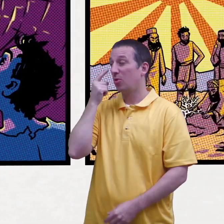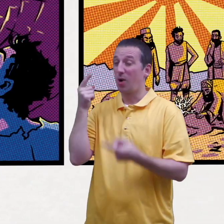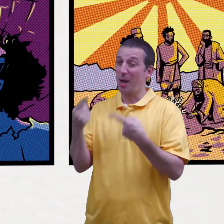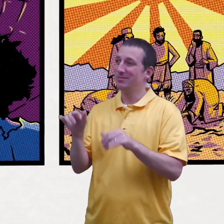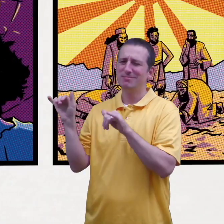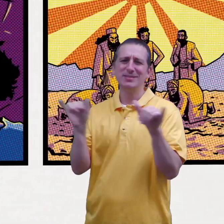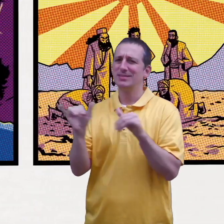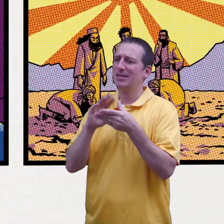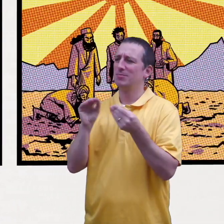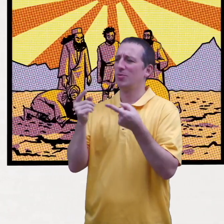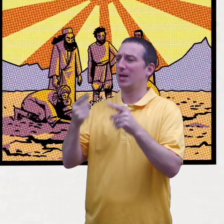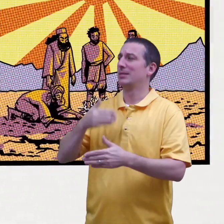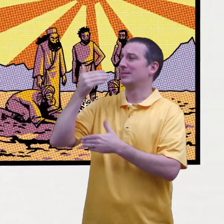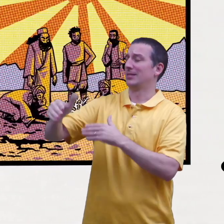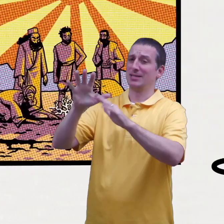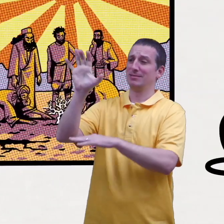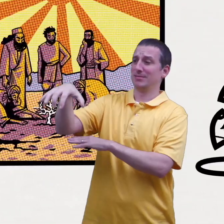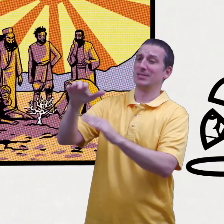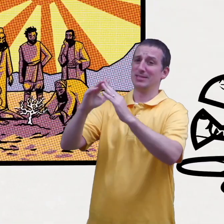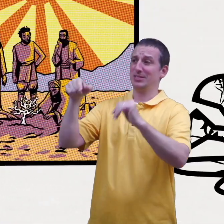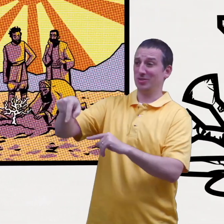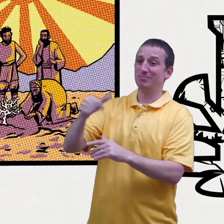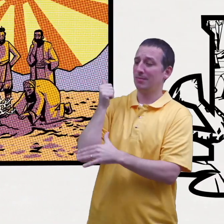Tim: Yep, and the next main story in Egypt follows the same pattern.